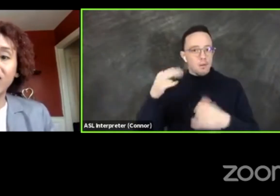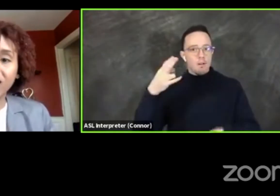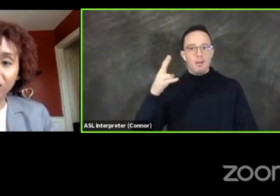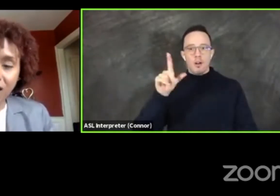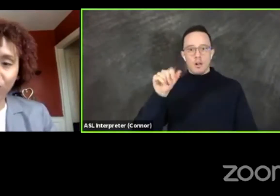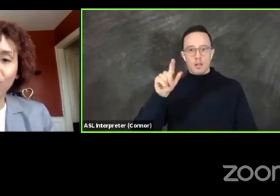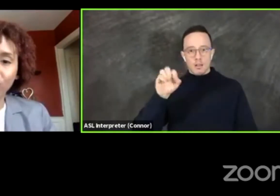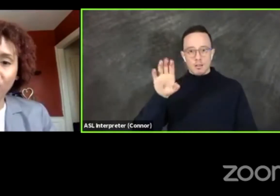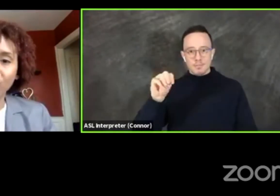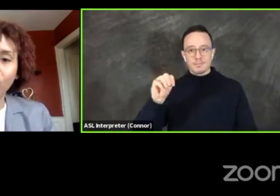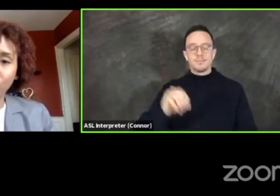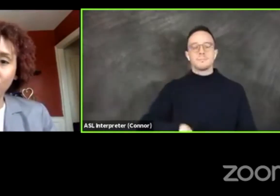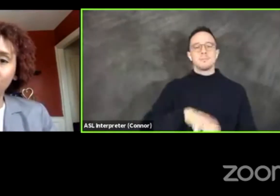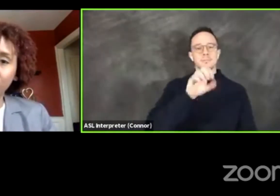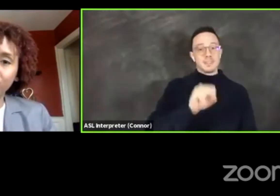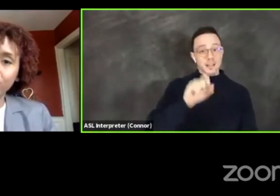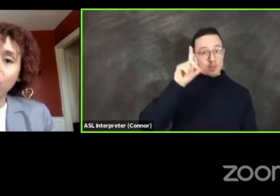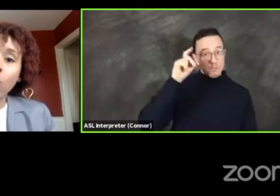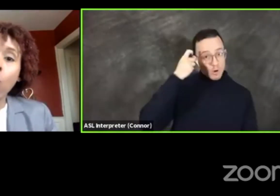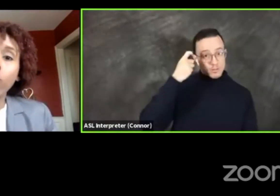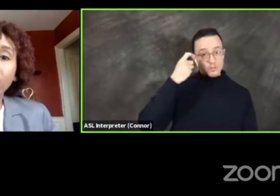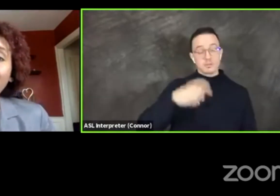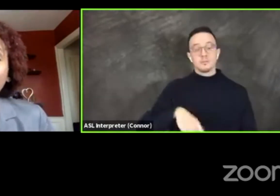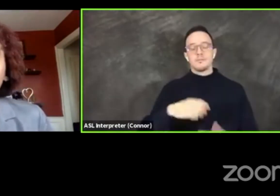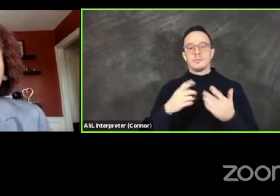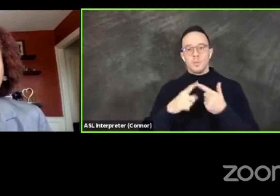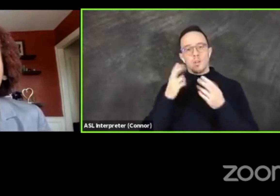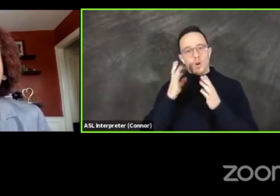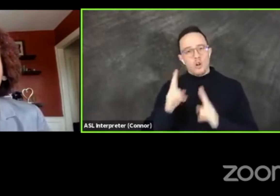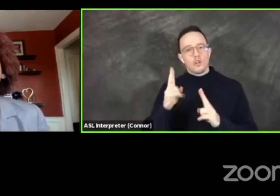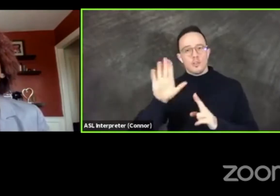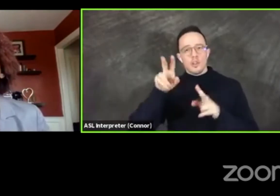NATIONAL GROUND MONUMENT. WE RECOGNIZE THE MANY POPULOUS IMMIGRANT